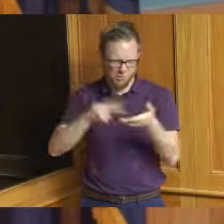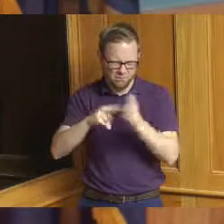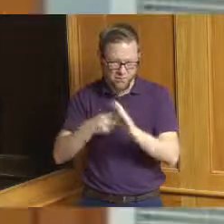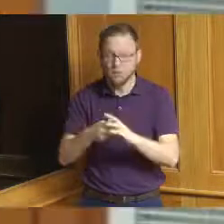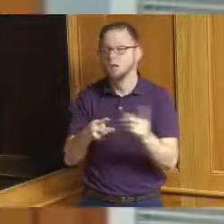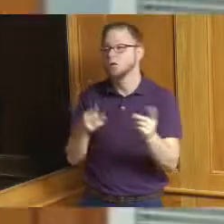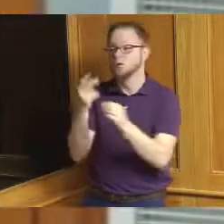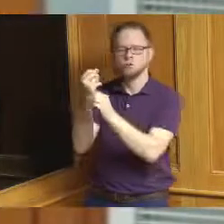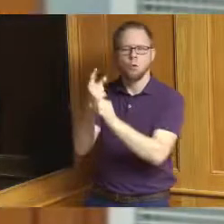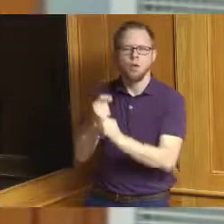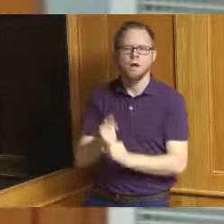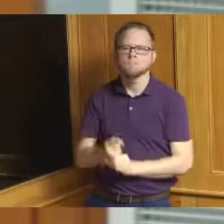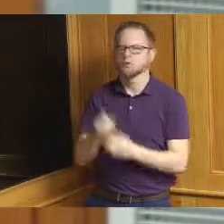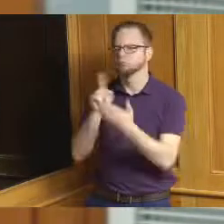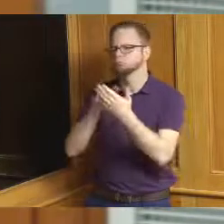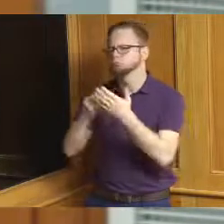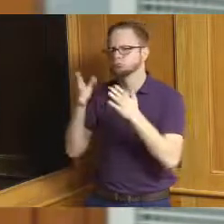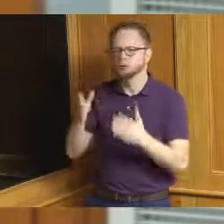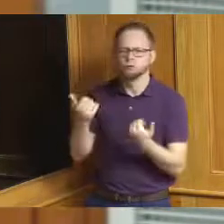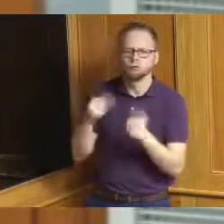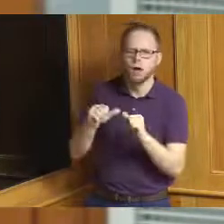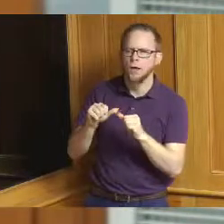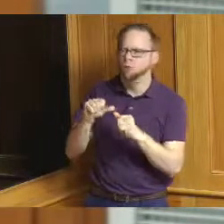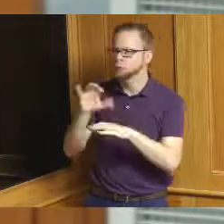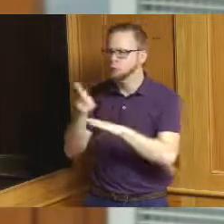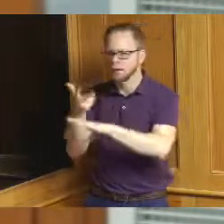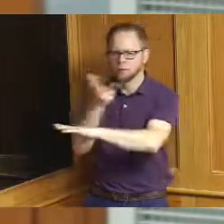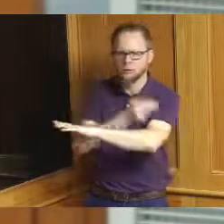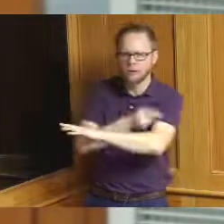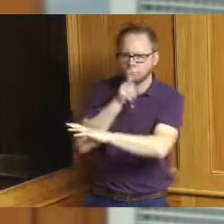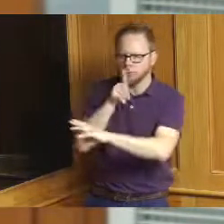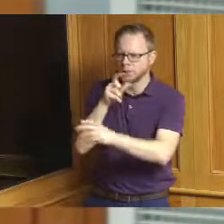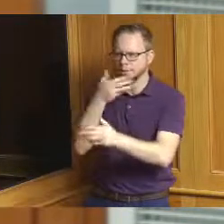flu shot for the best strains that they know are circulating in other parts of the world